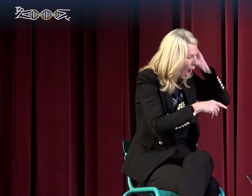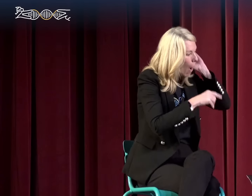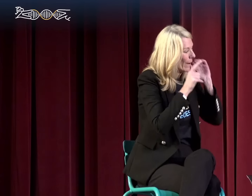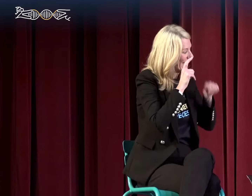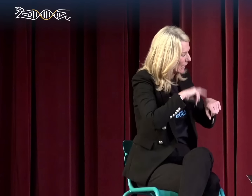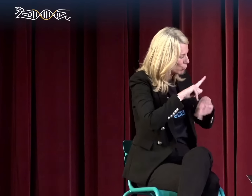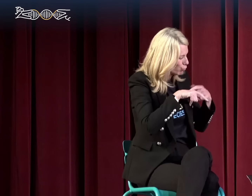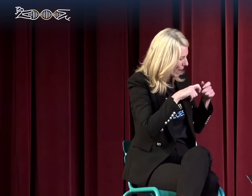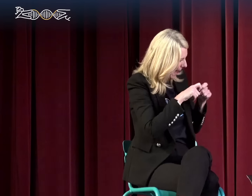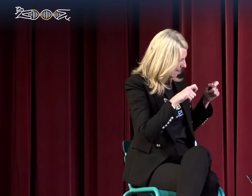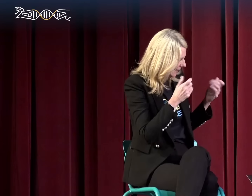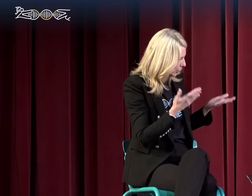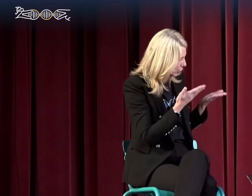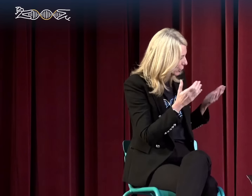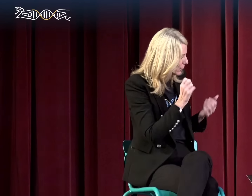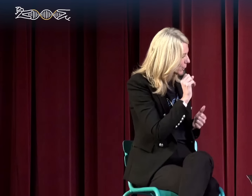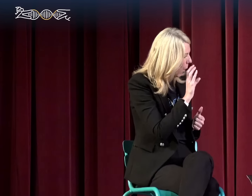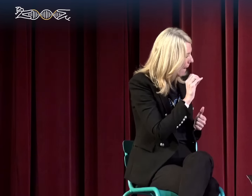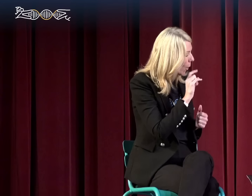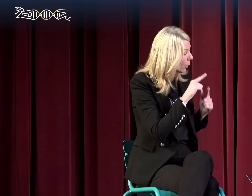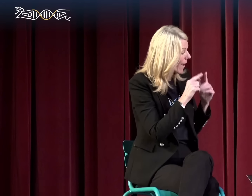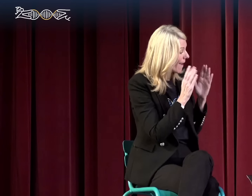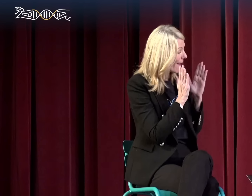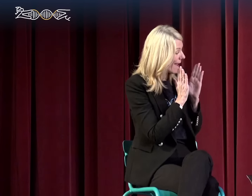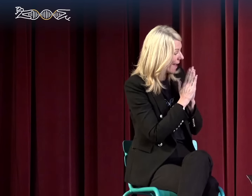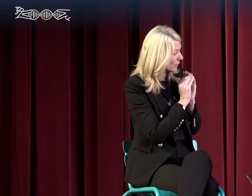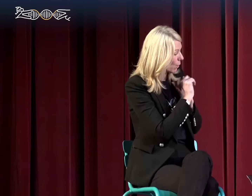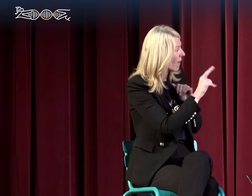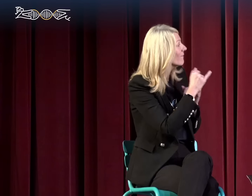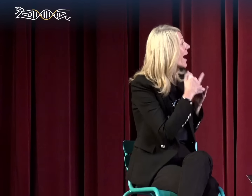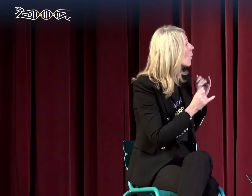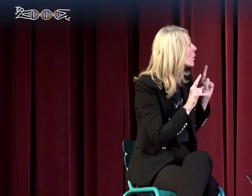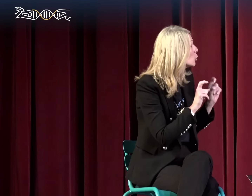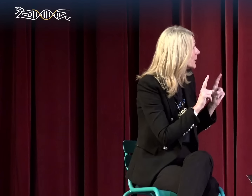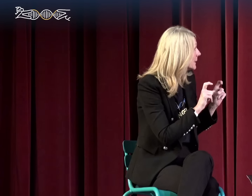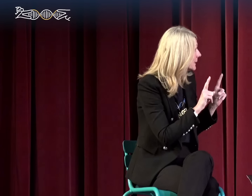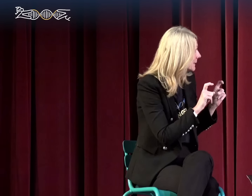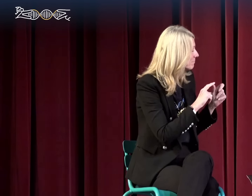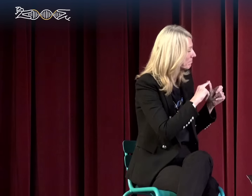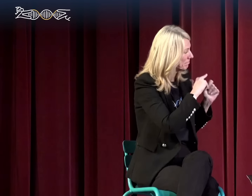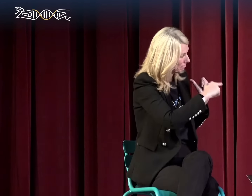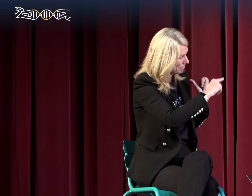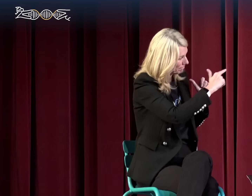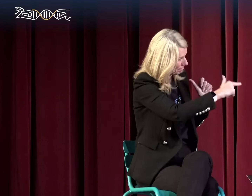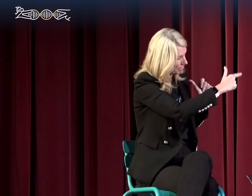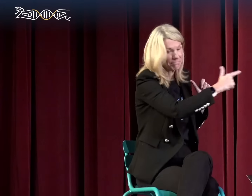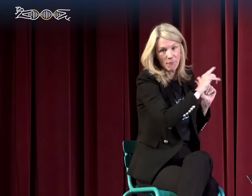Looks like we have to wrap up here. I would like to ask you all a final question and we'll have all of you